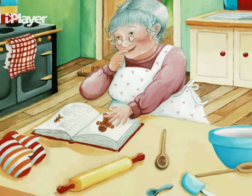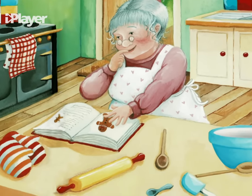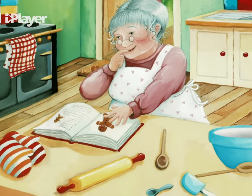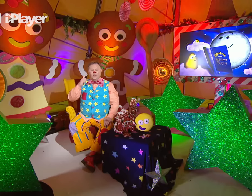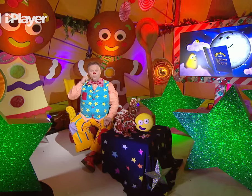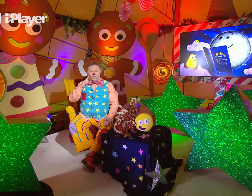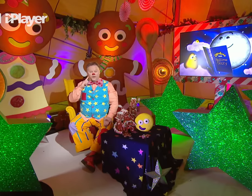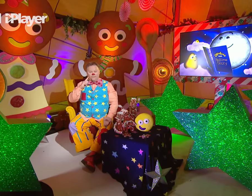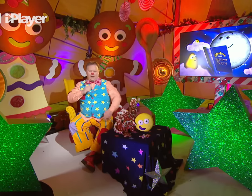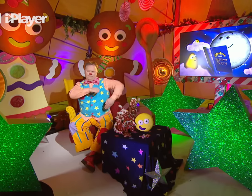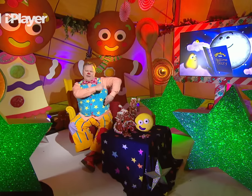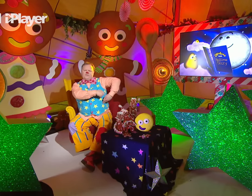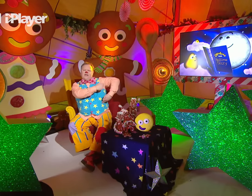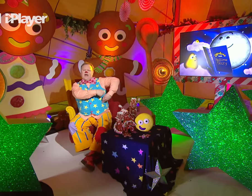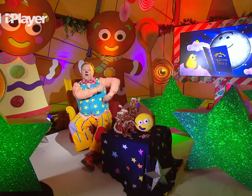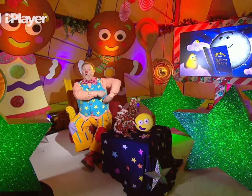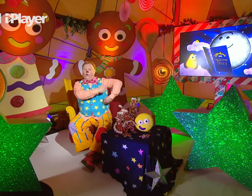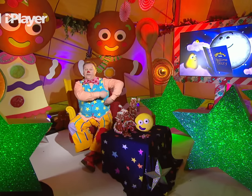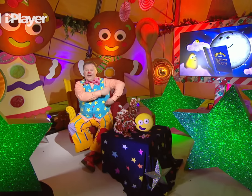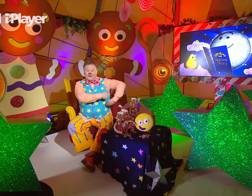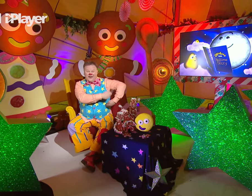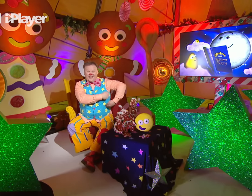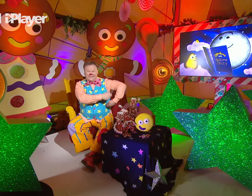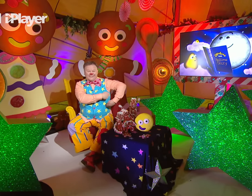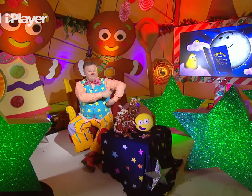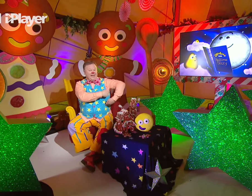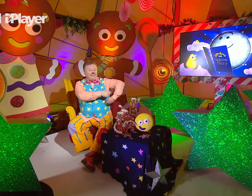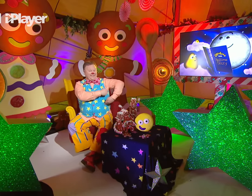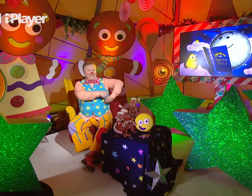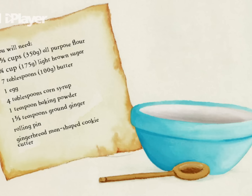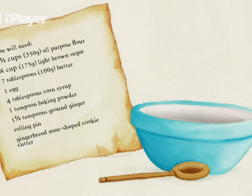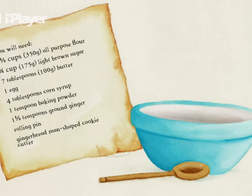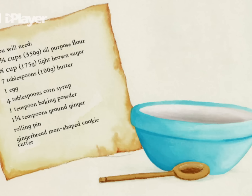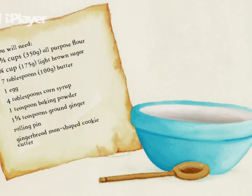the little old woman mixed together all the ingredients to make the gingerbread dough